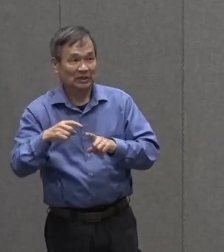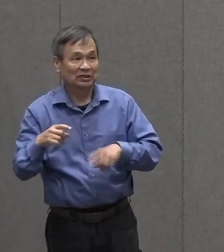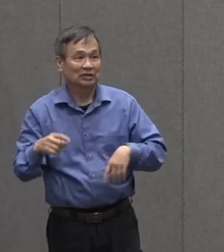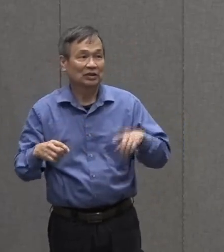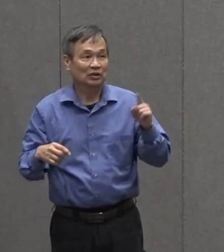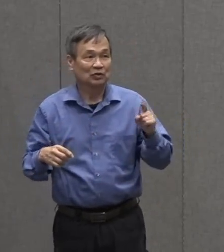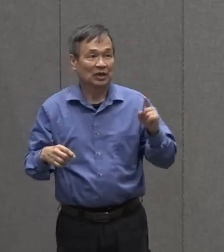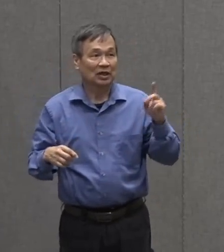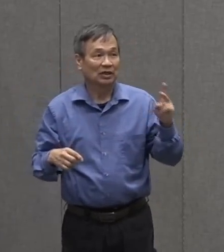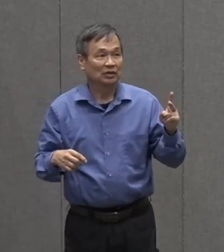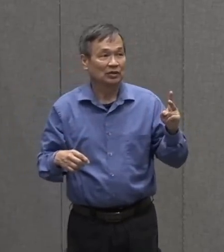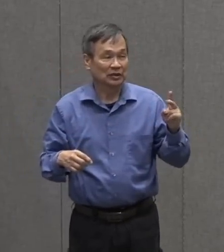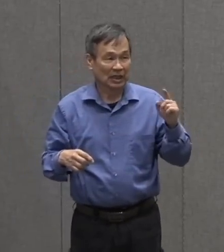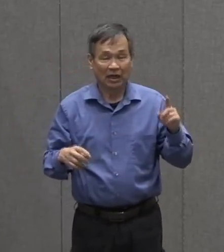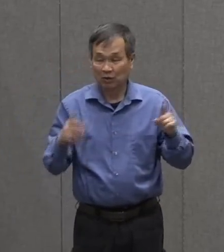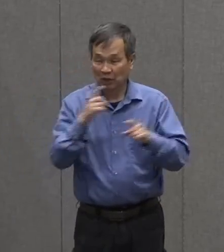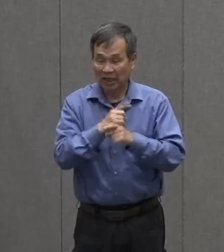One, did I do this? Yeah I did this, right.